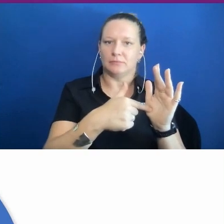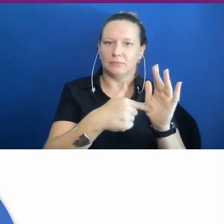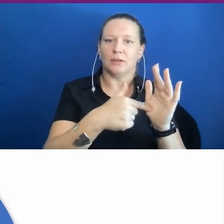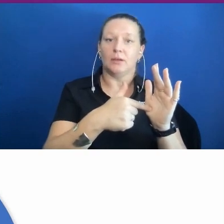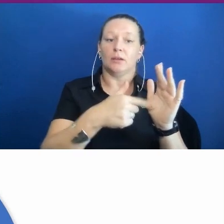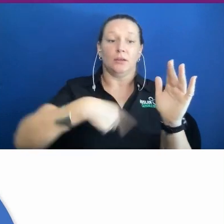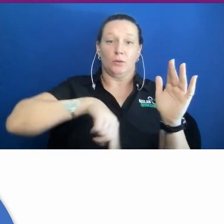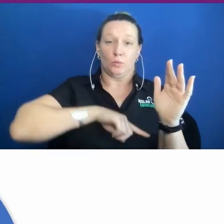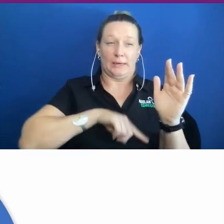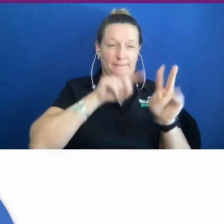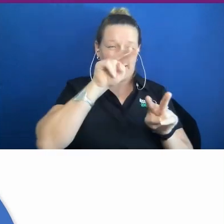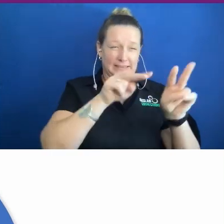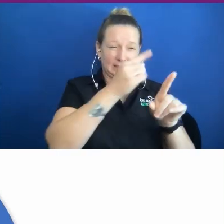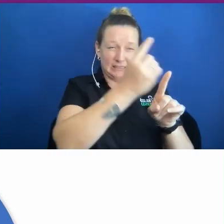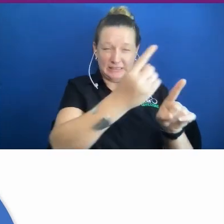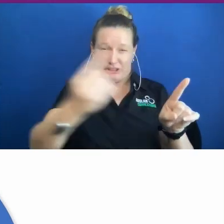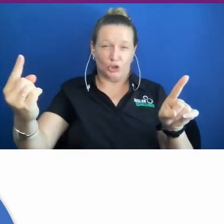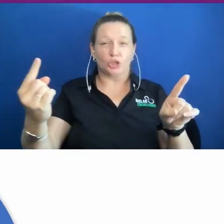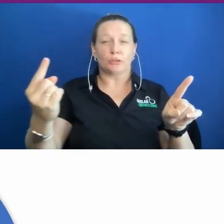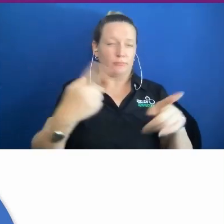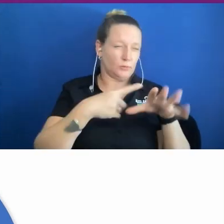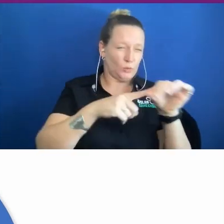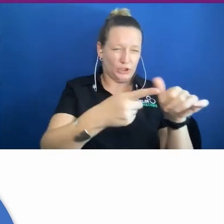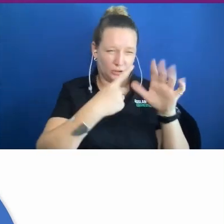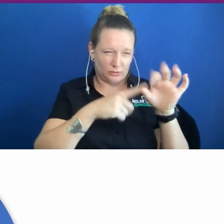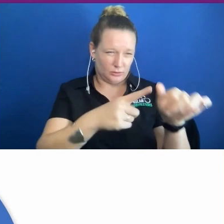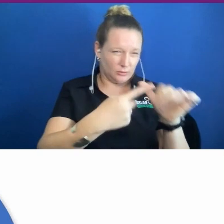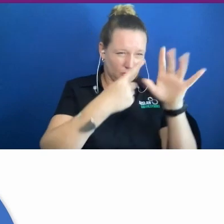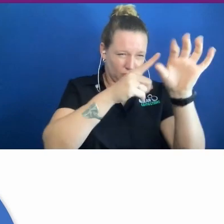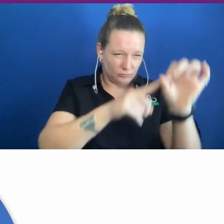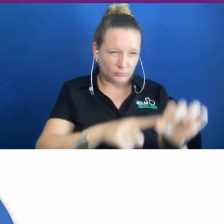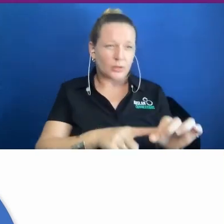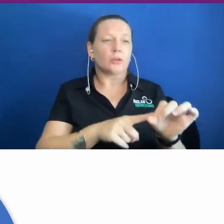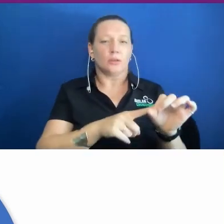assessments and we tailor these questionnaires and assessments according to their abilities